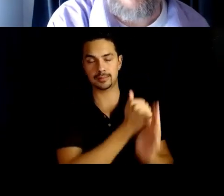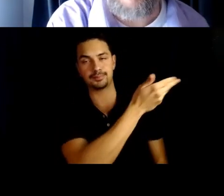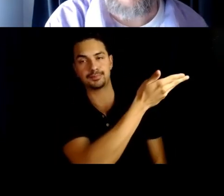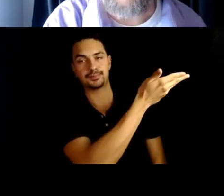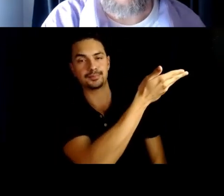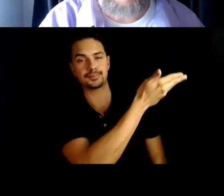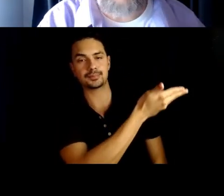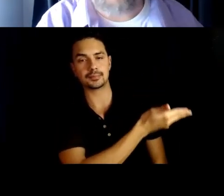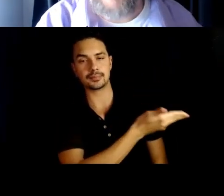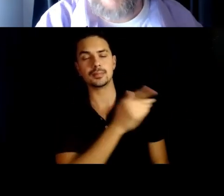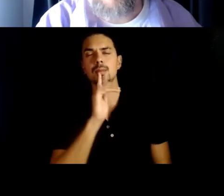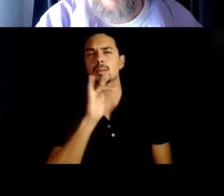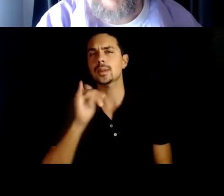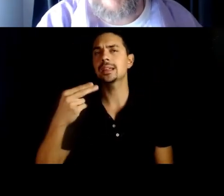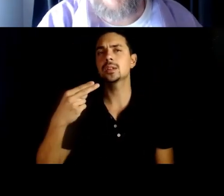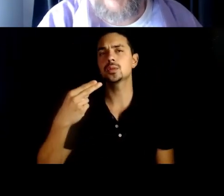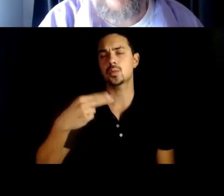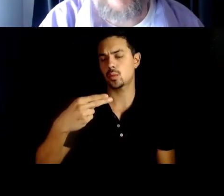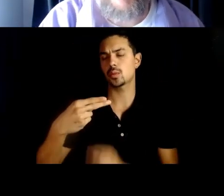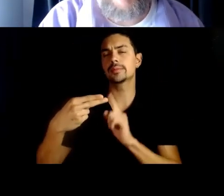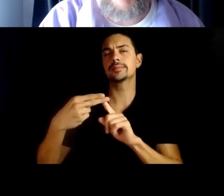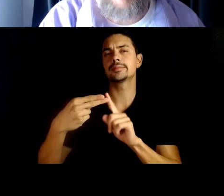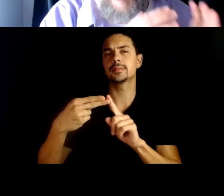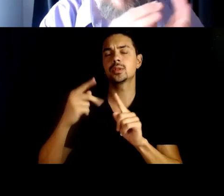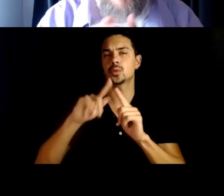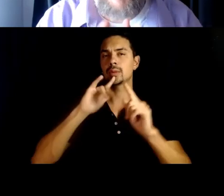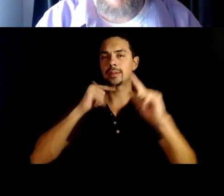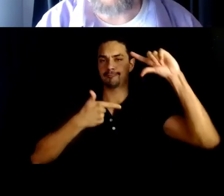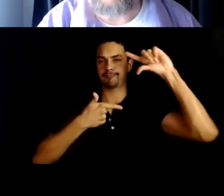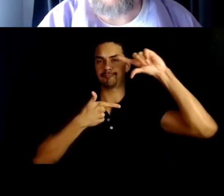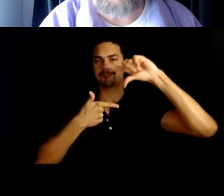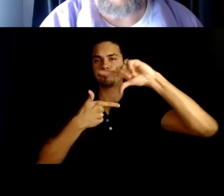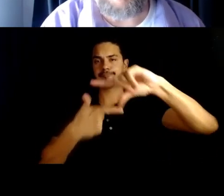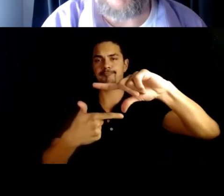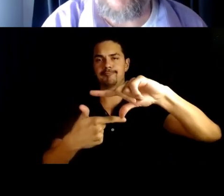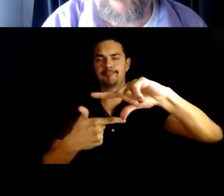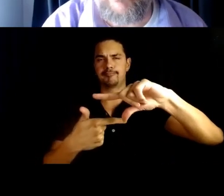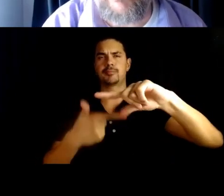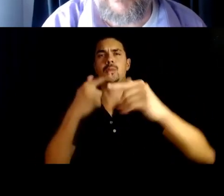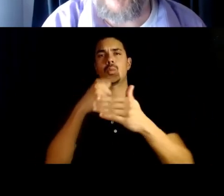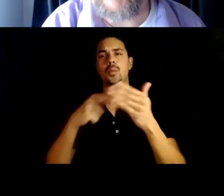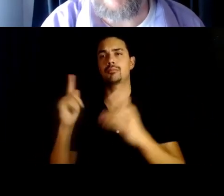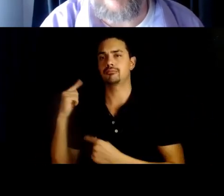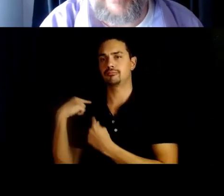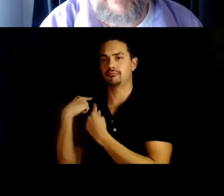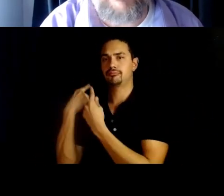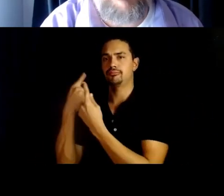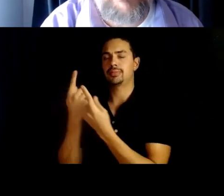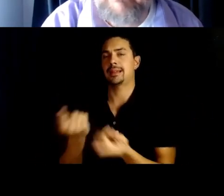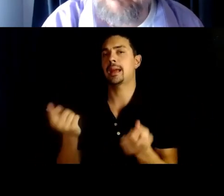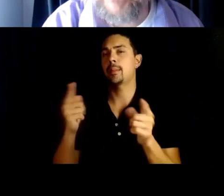to frame what has been, and then moving into what is more in the now.